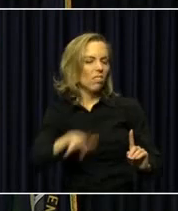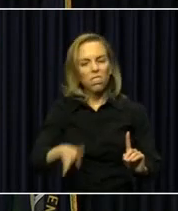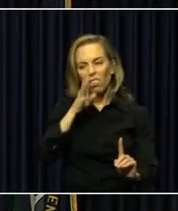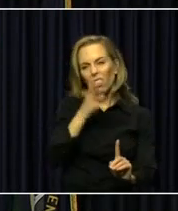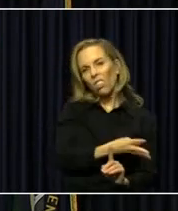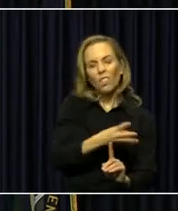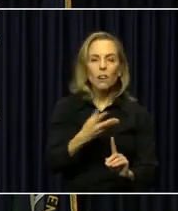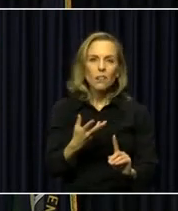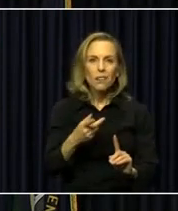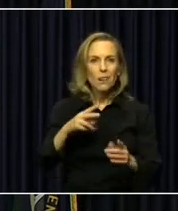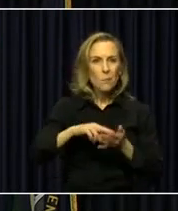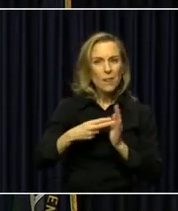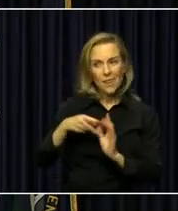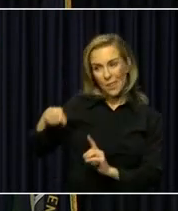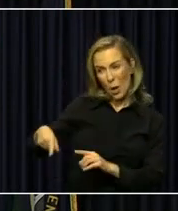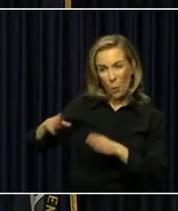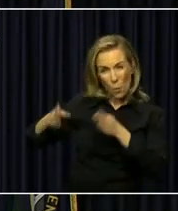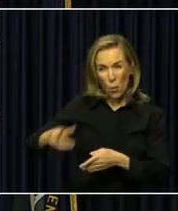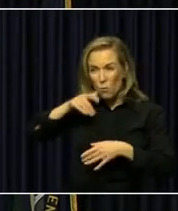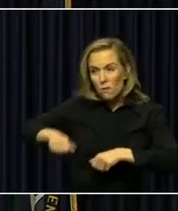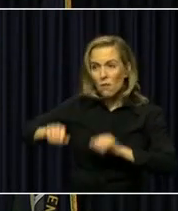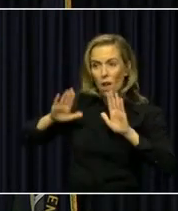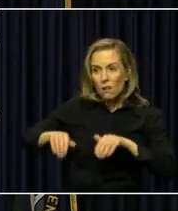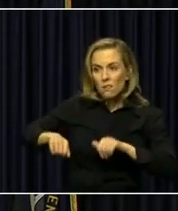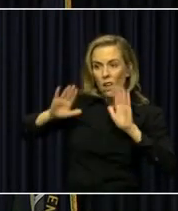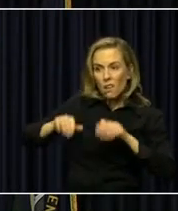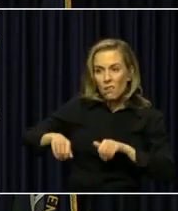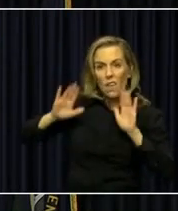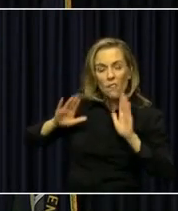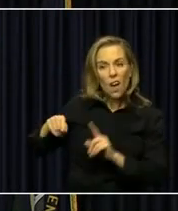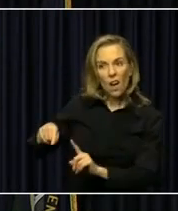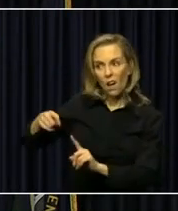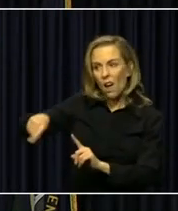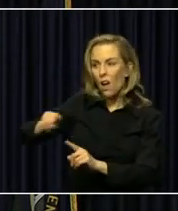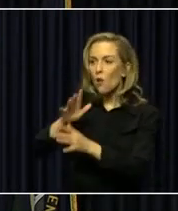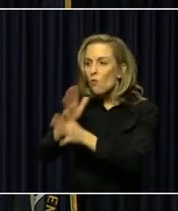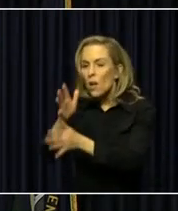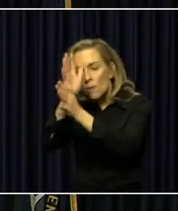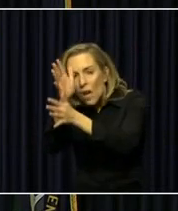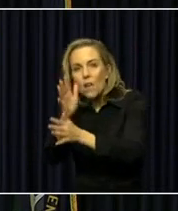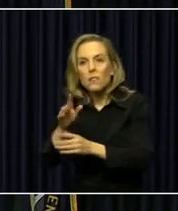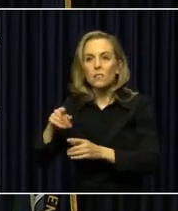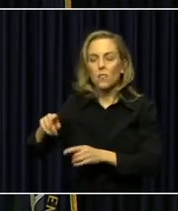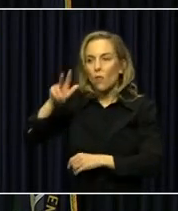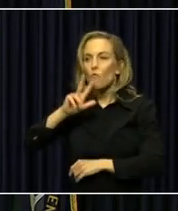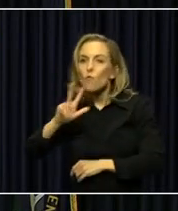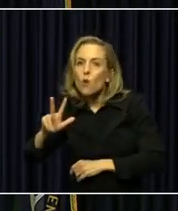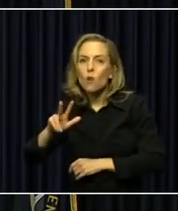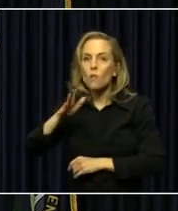IT. AND NUMBER THREE IS TO DONATE IT. DON'T STOP DONATING IT.